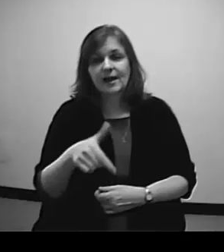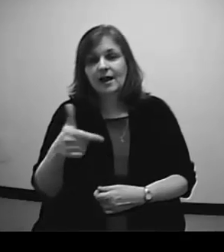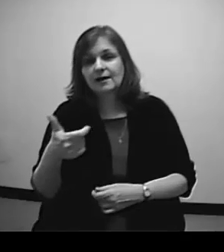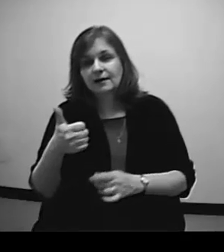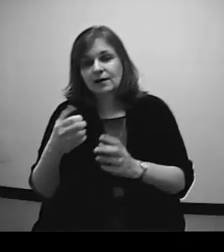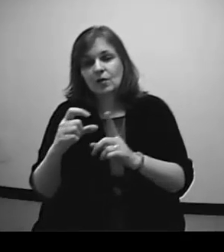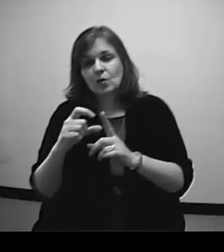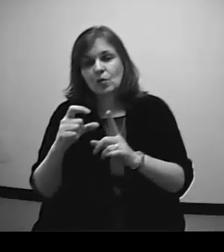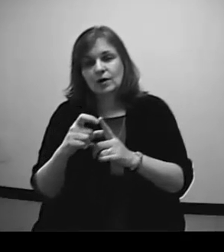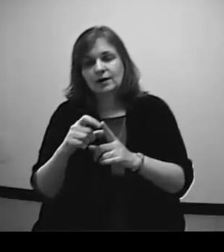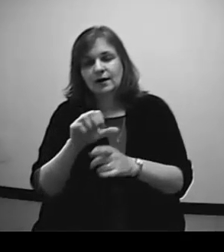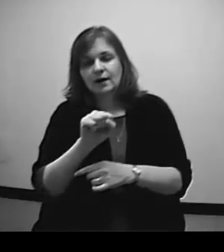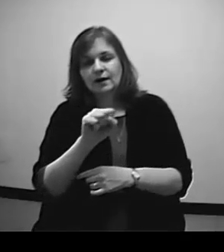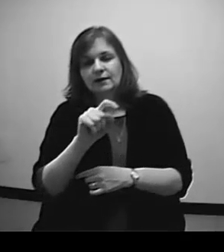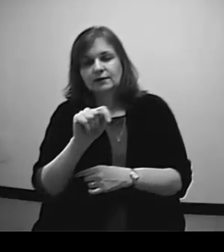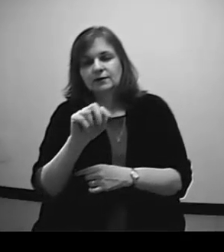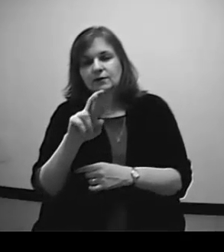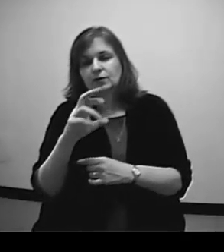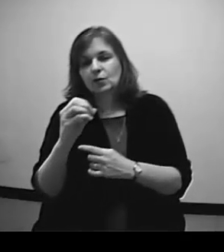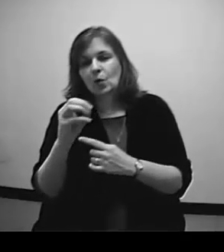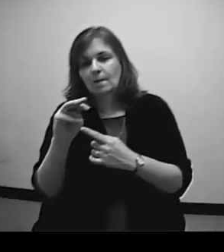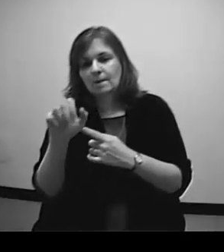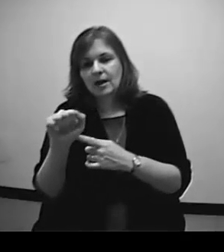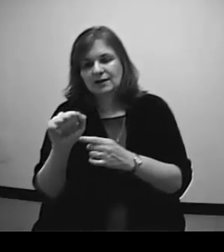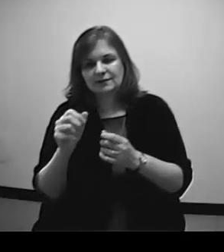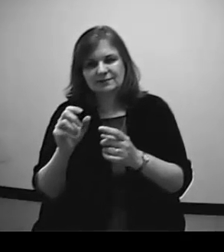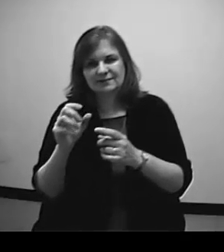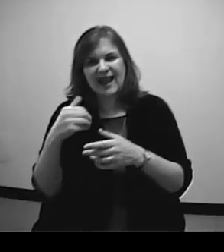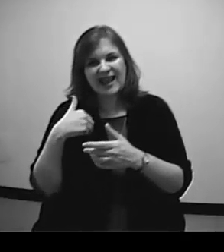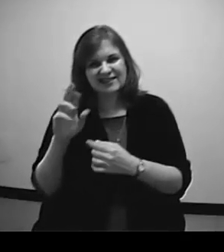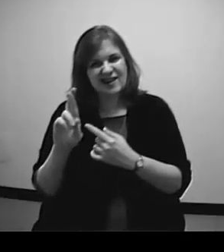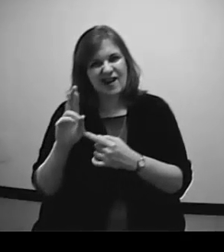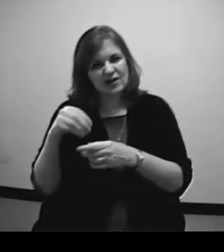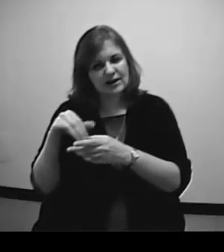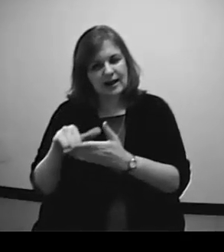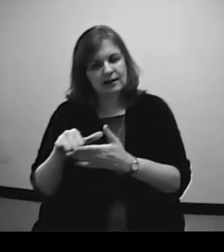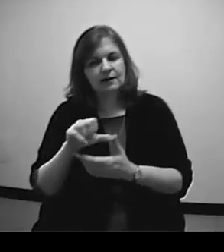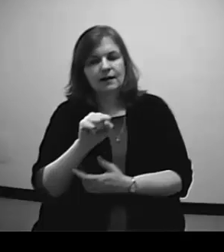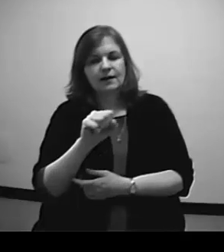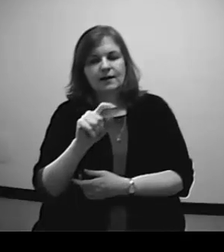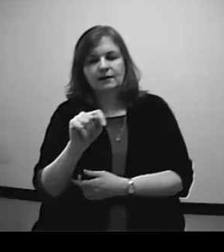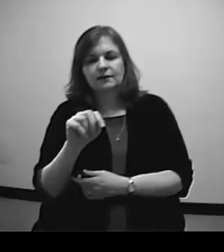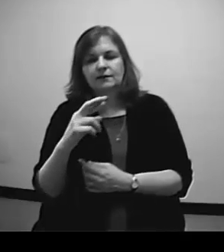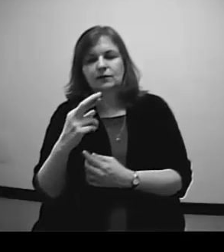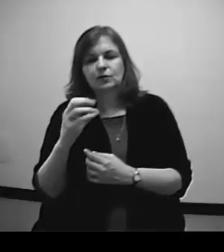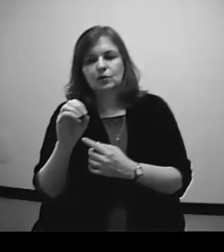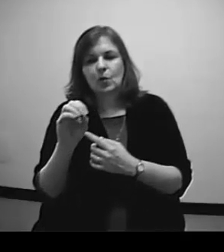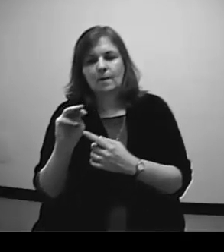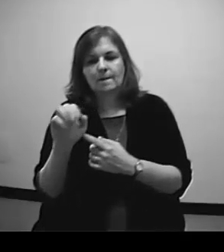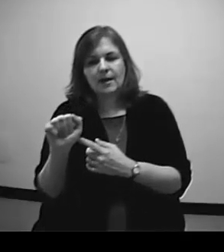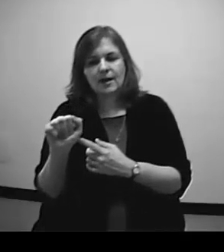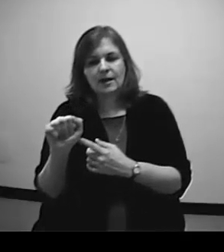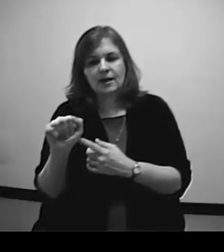Now we introduced STROMA (with an R) -- the STROMA are actually fluid filled